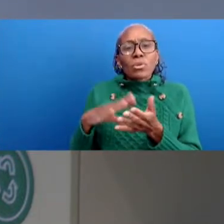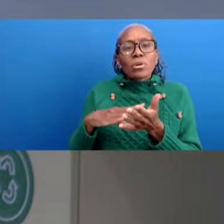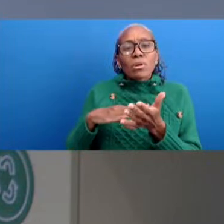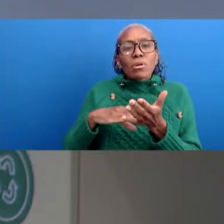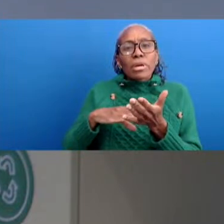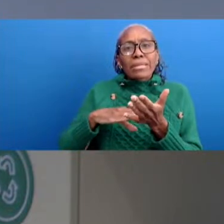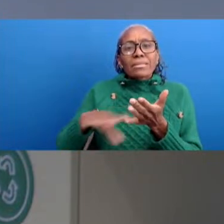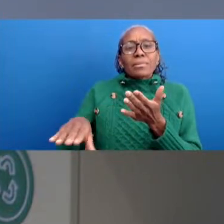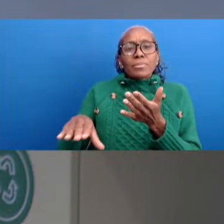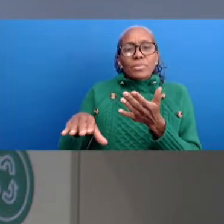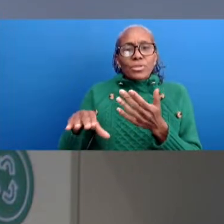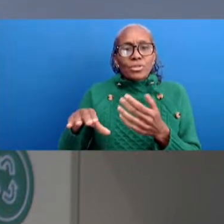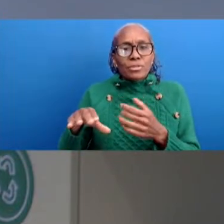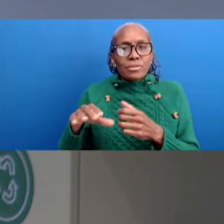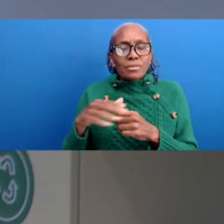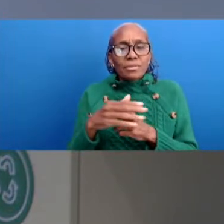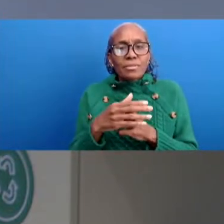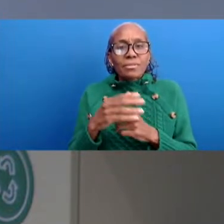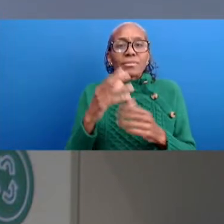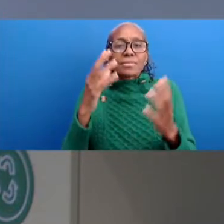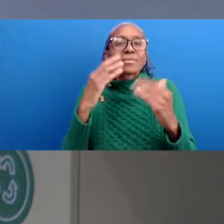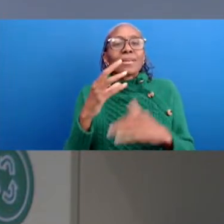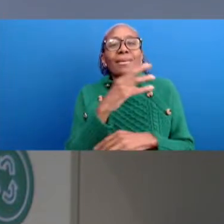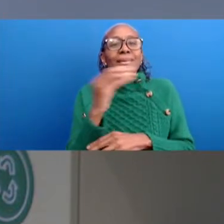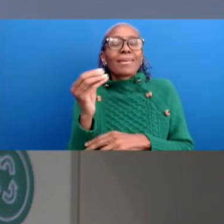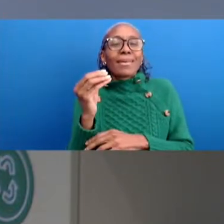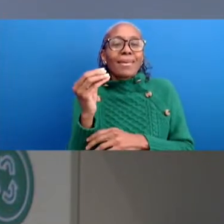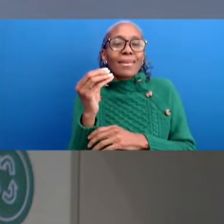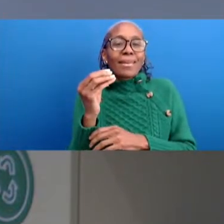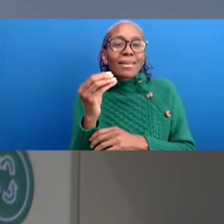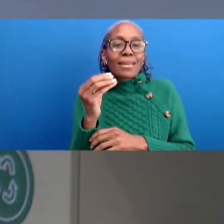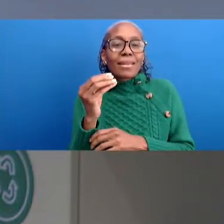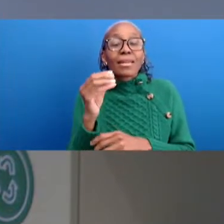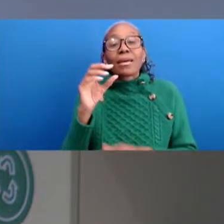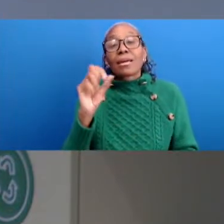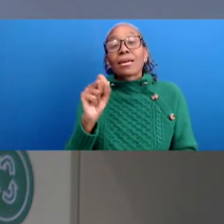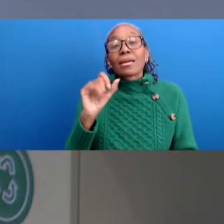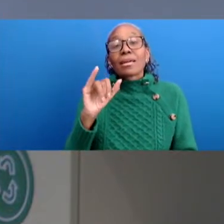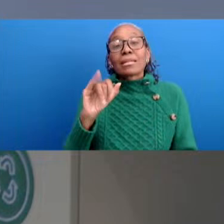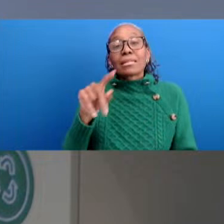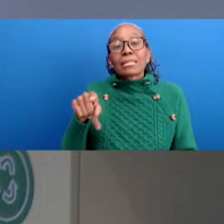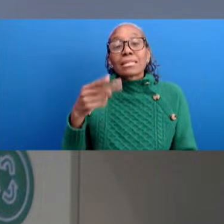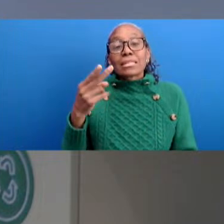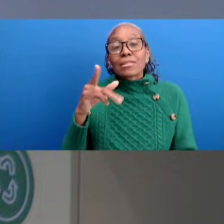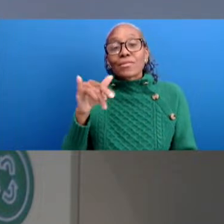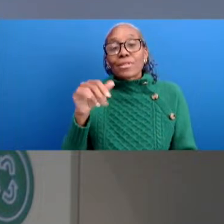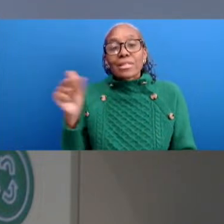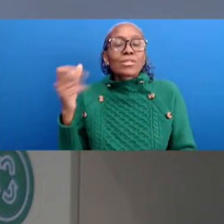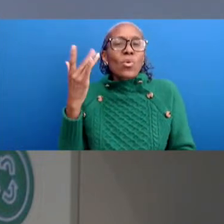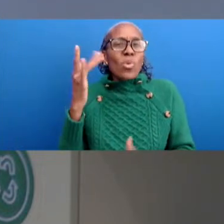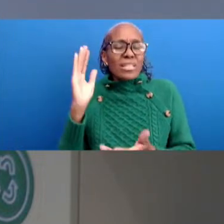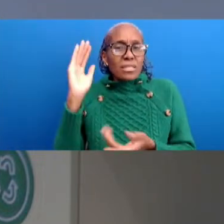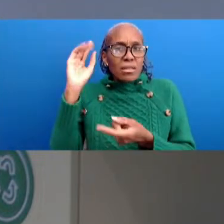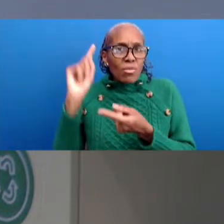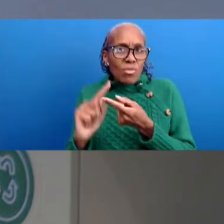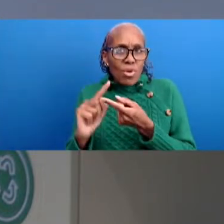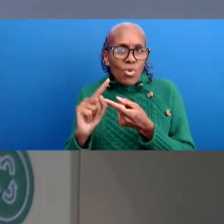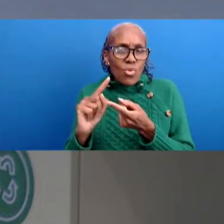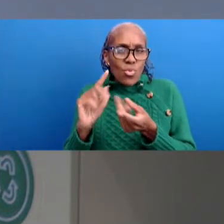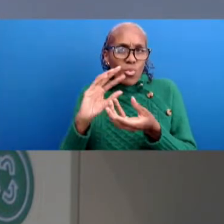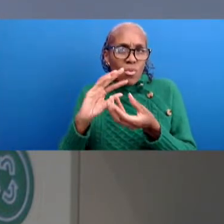RIGHT NOW HOW MANY ARE THOSE